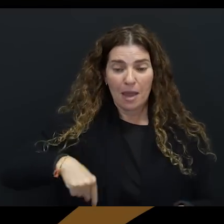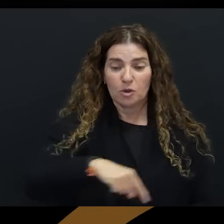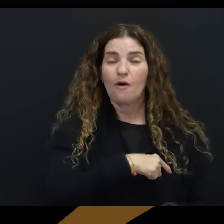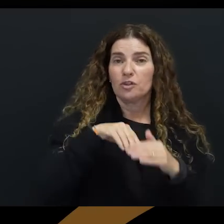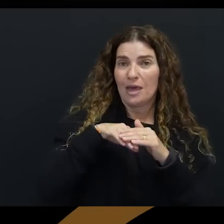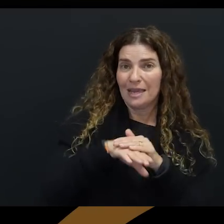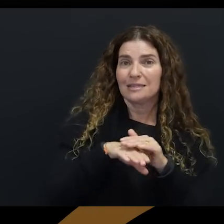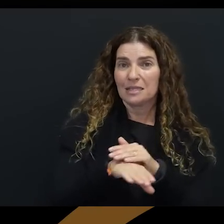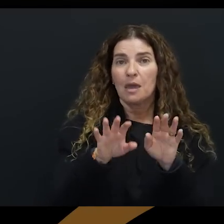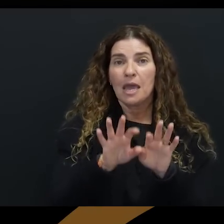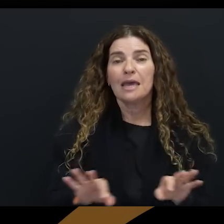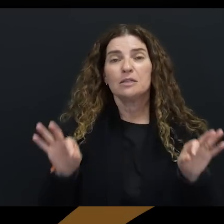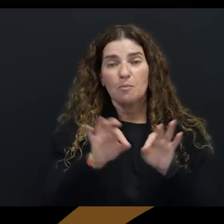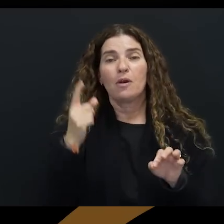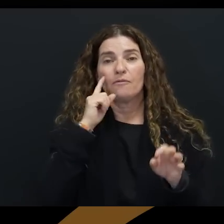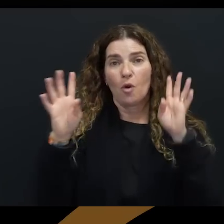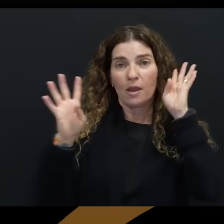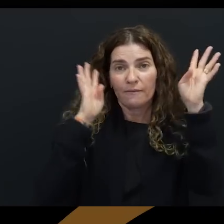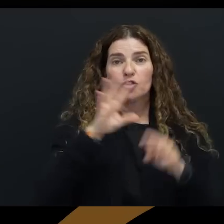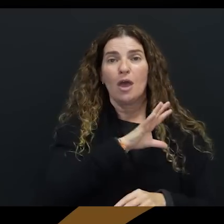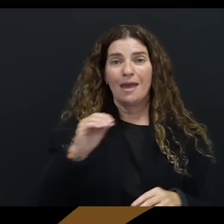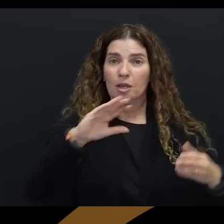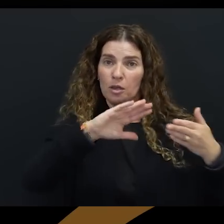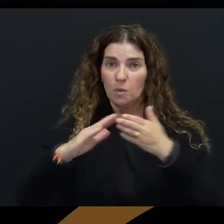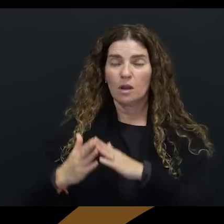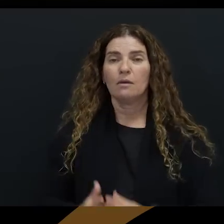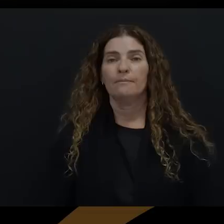that accessibility is essential for innovation and community.